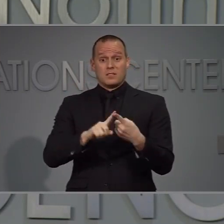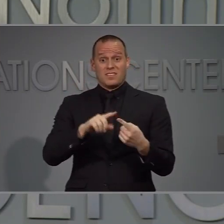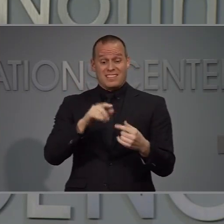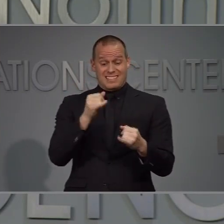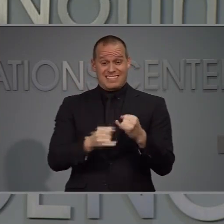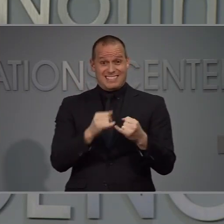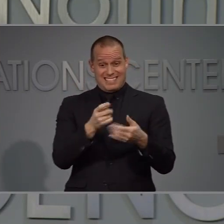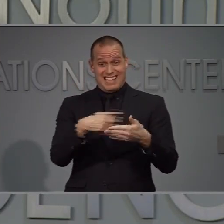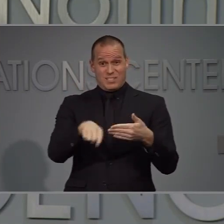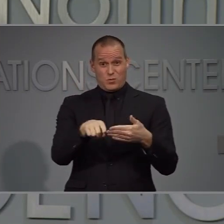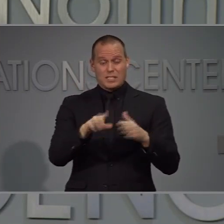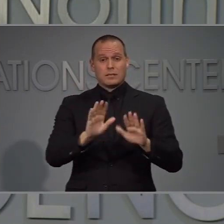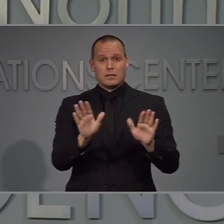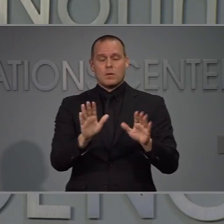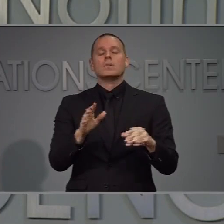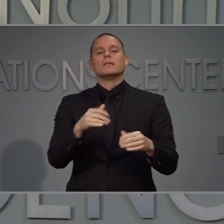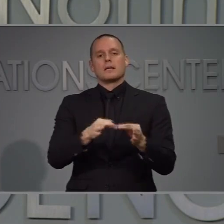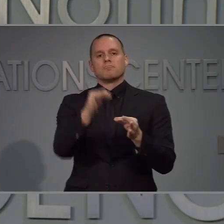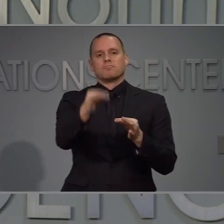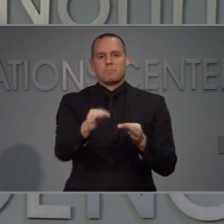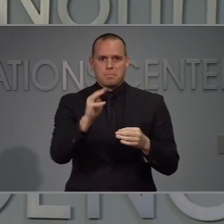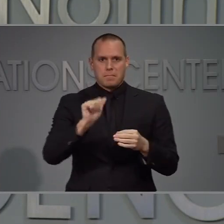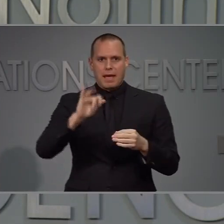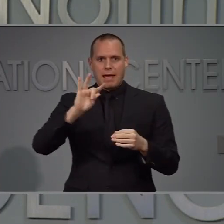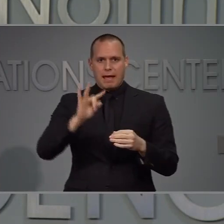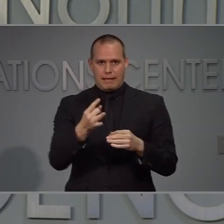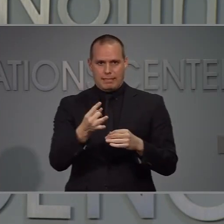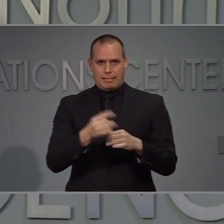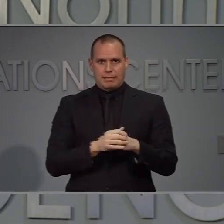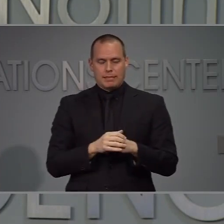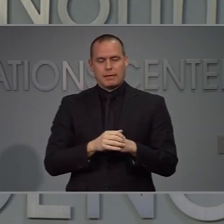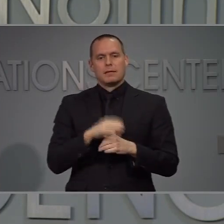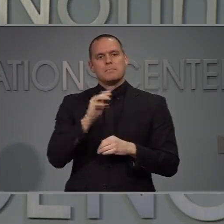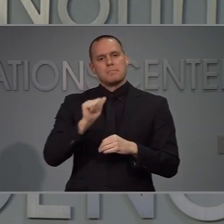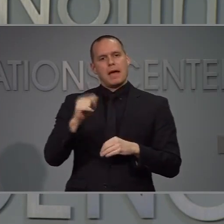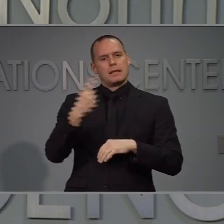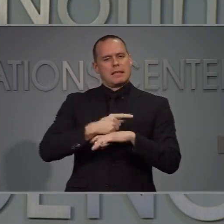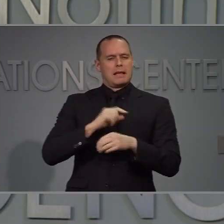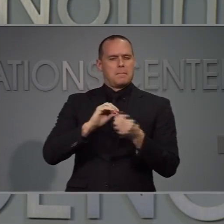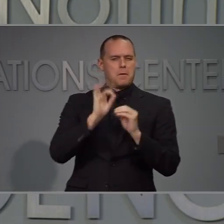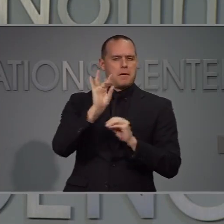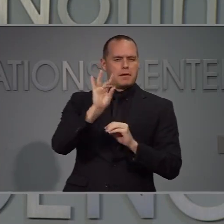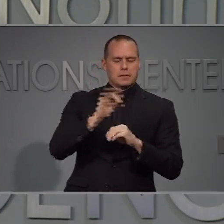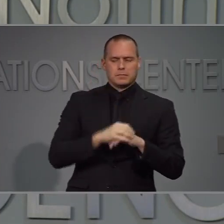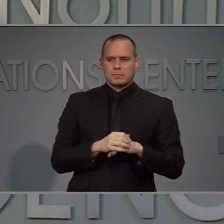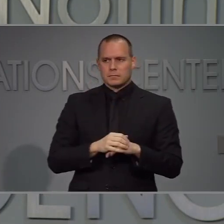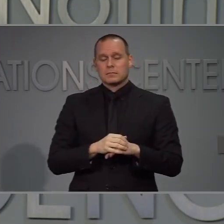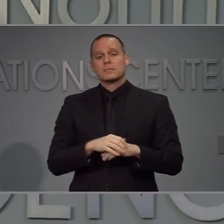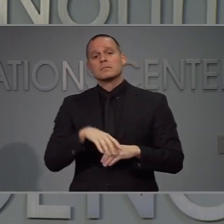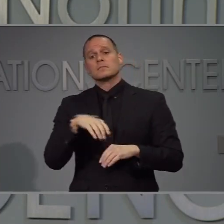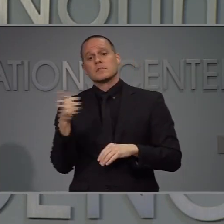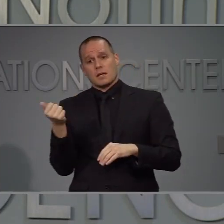I'M EXTENDING THE STAY AT HOME ORDER UNTIL MAYBE 8. THIS WILL INCLUDE